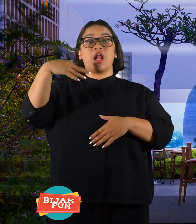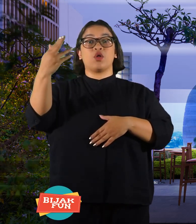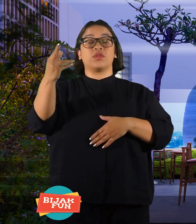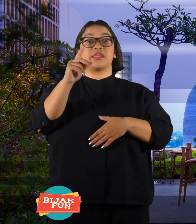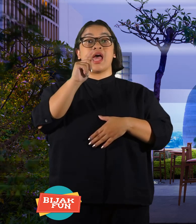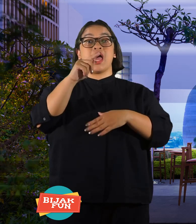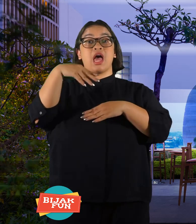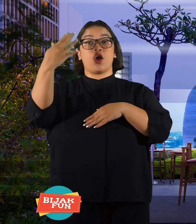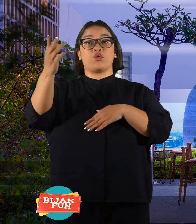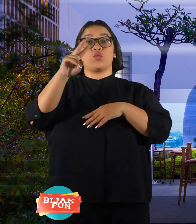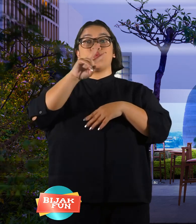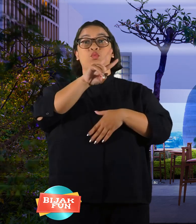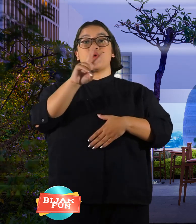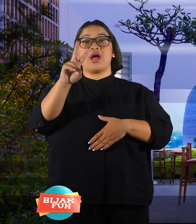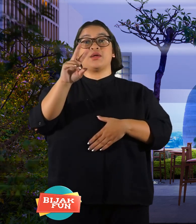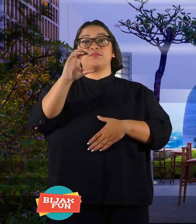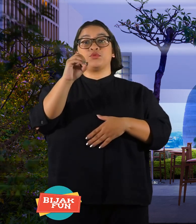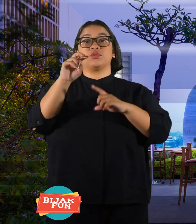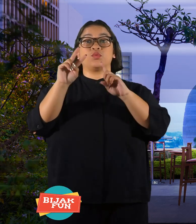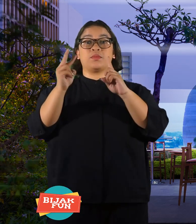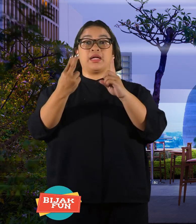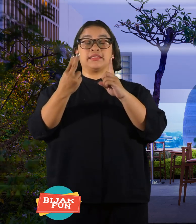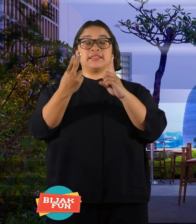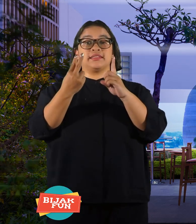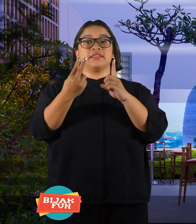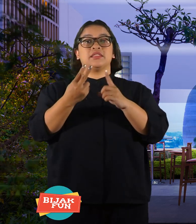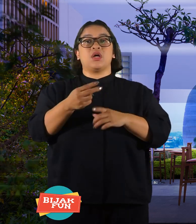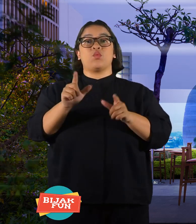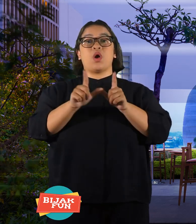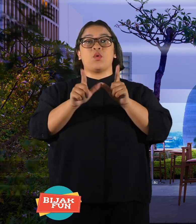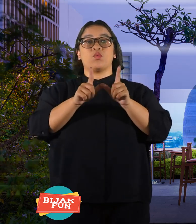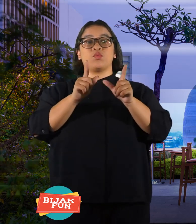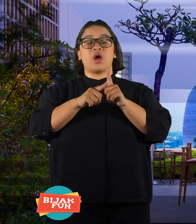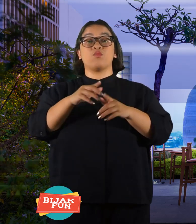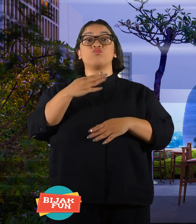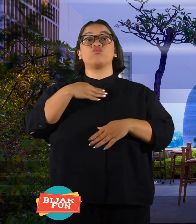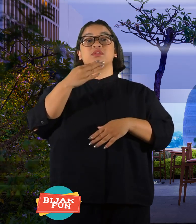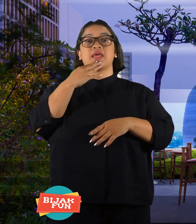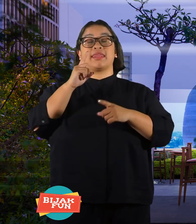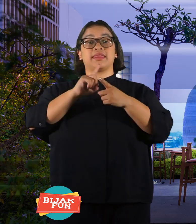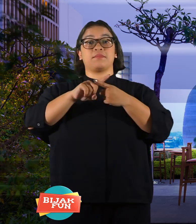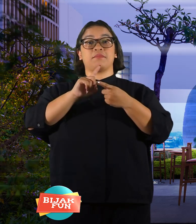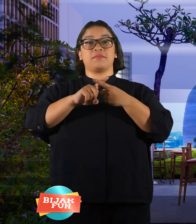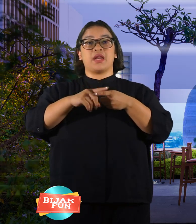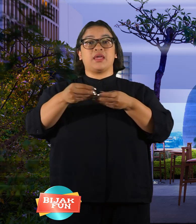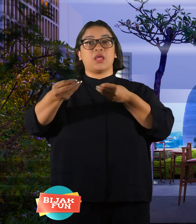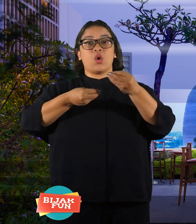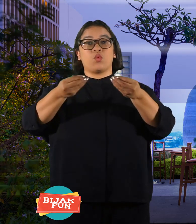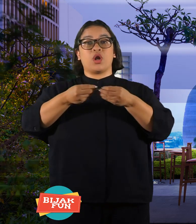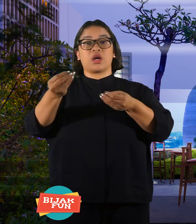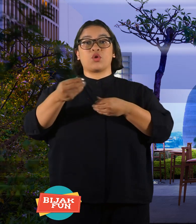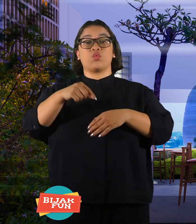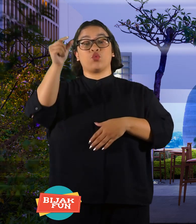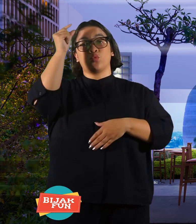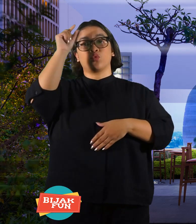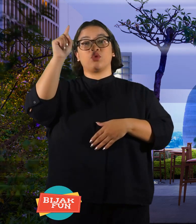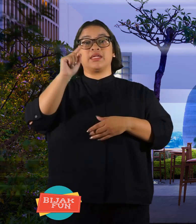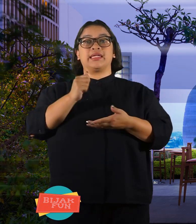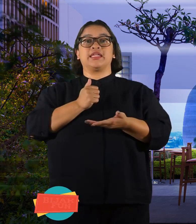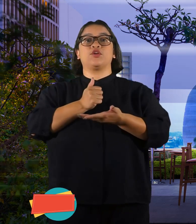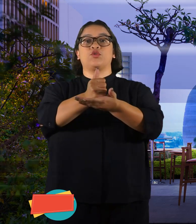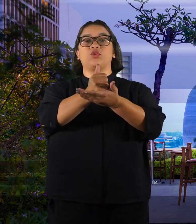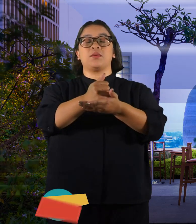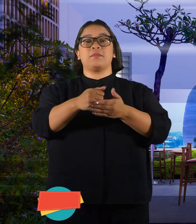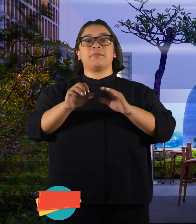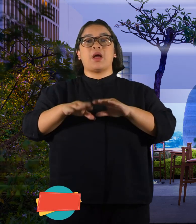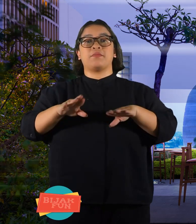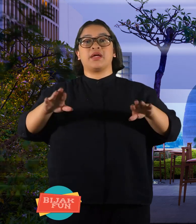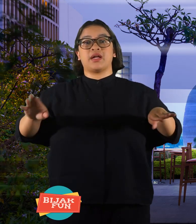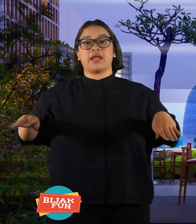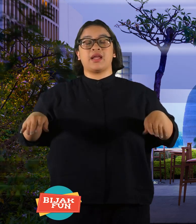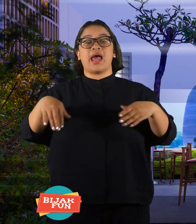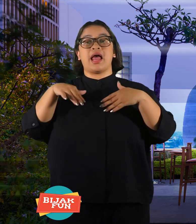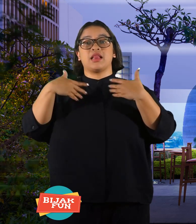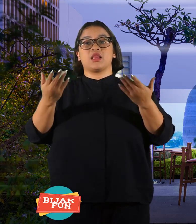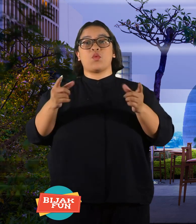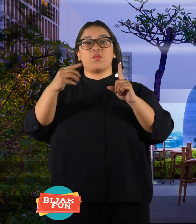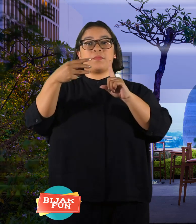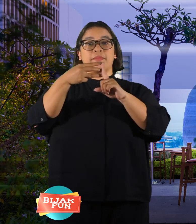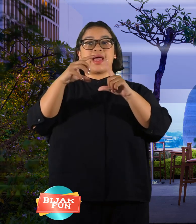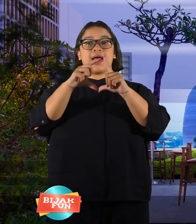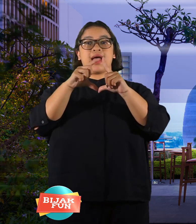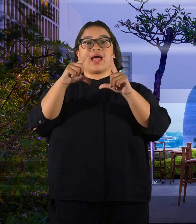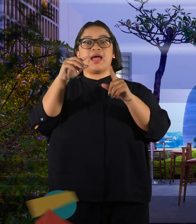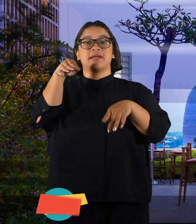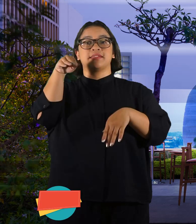Then in 2012 Wawang got an offer from friends to take part in exhibitions or bazaars.